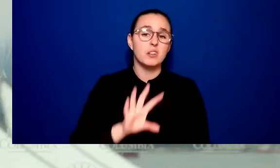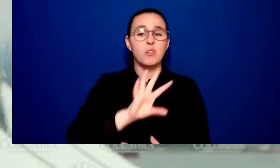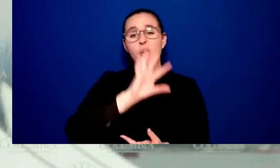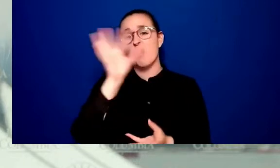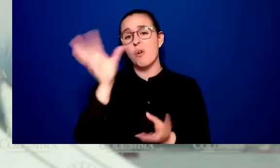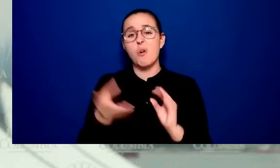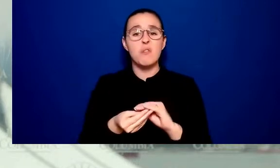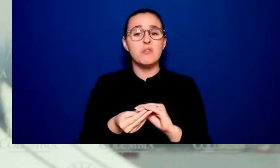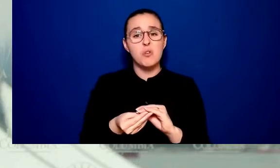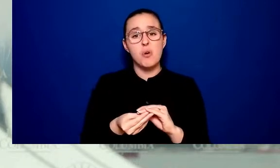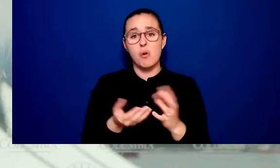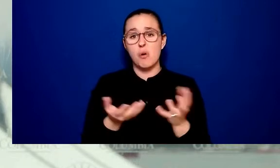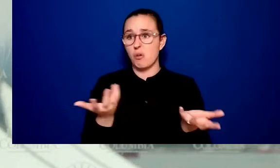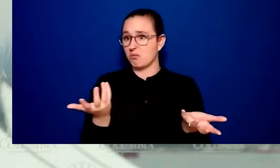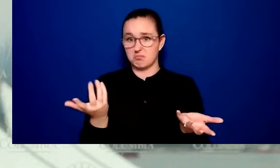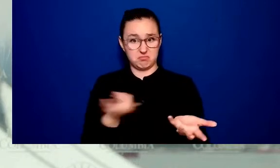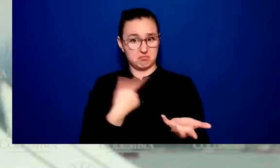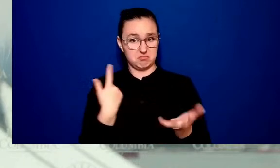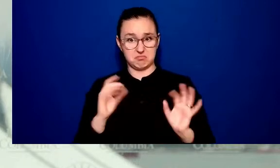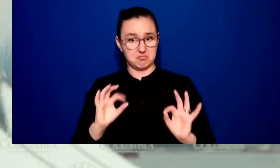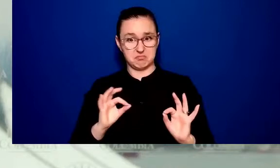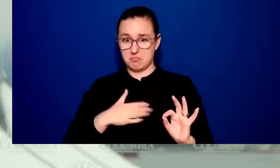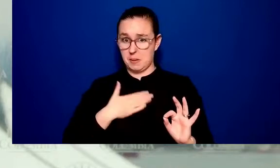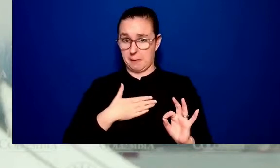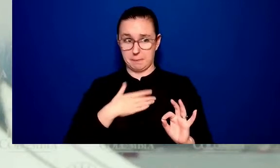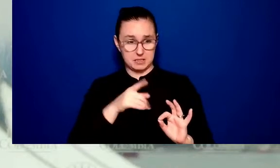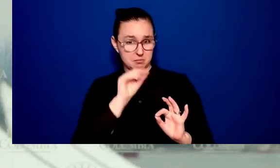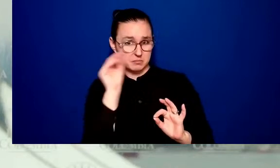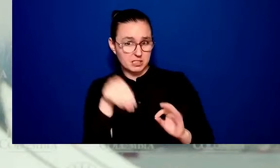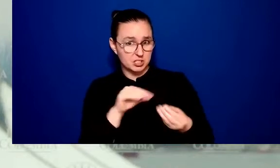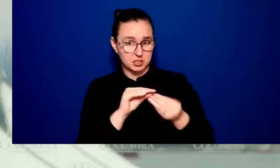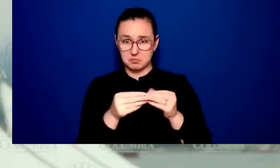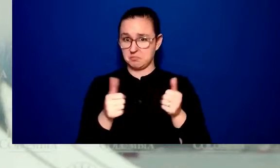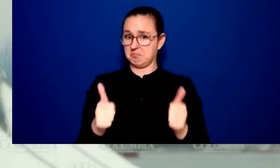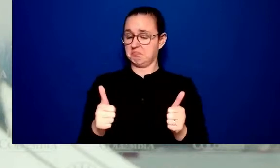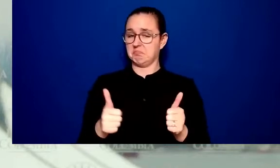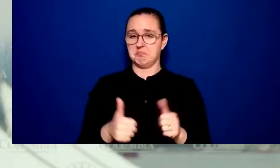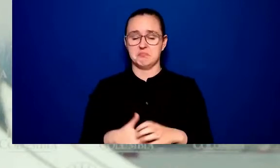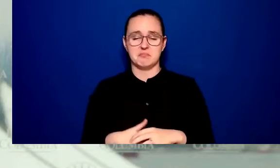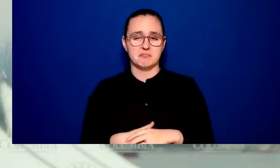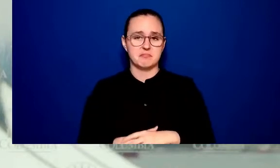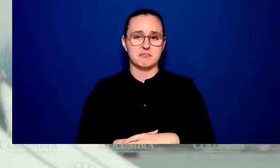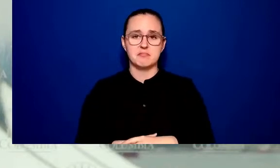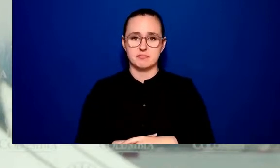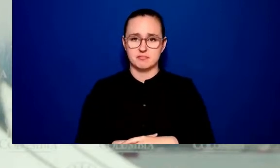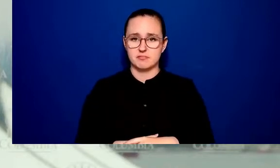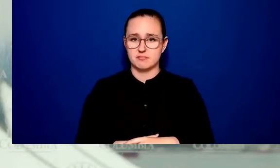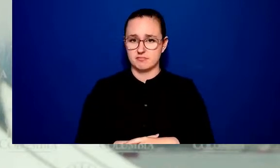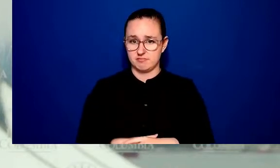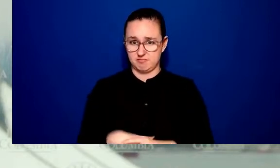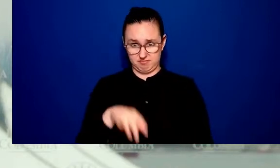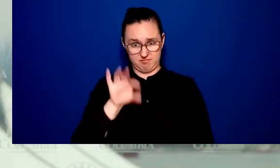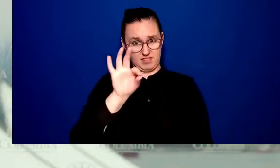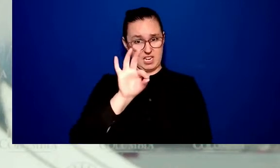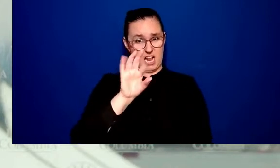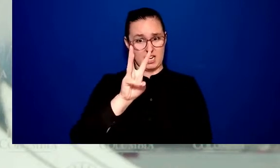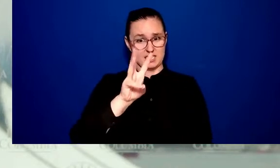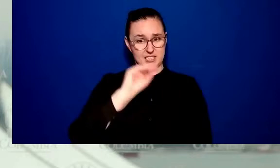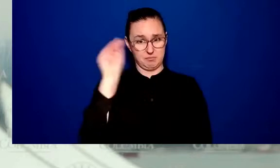pleased with the number we're at right now. We're pleased that we're at 96 plus percent